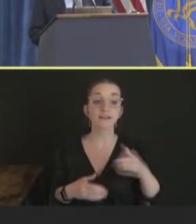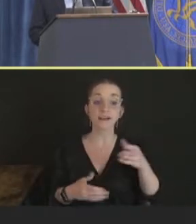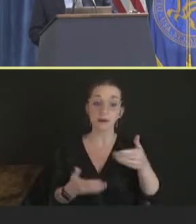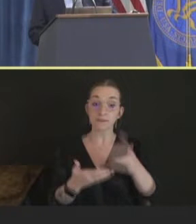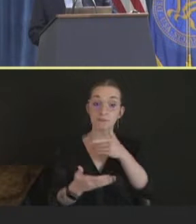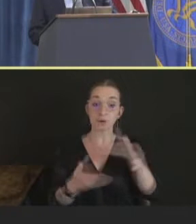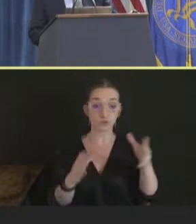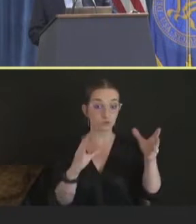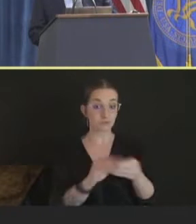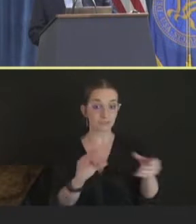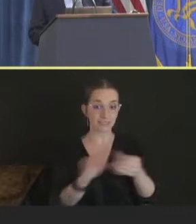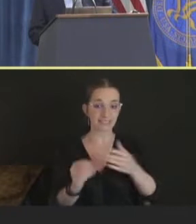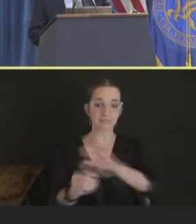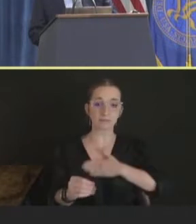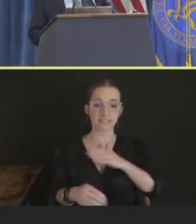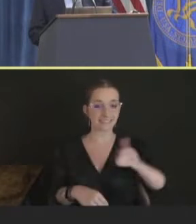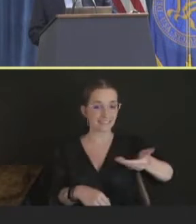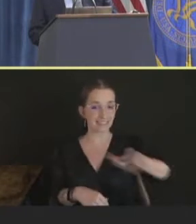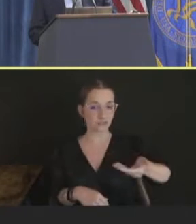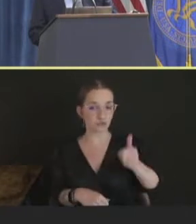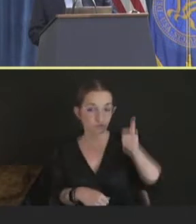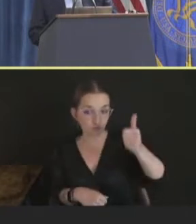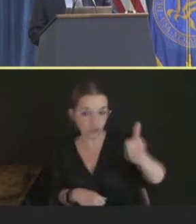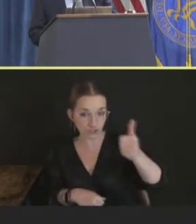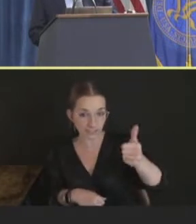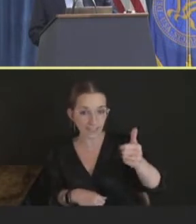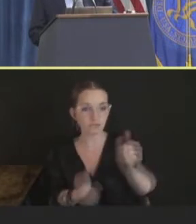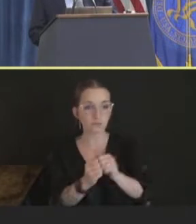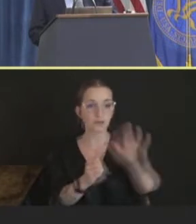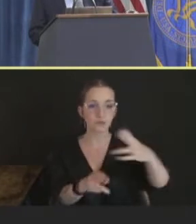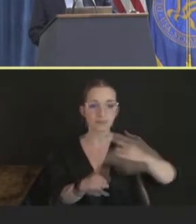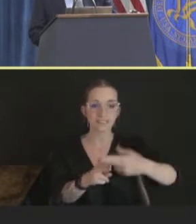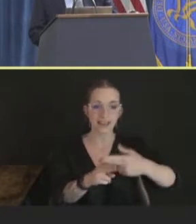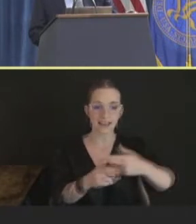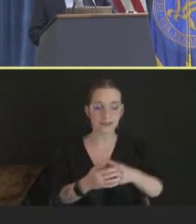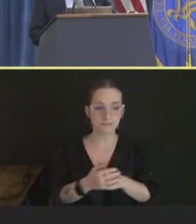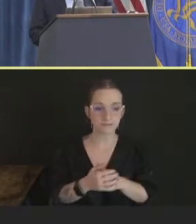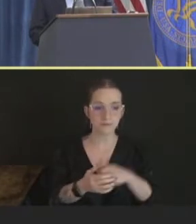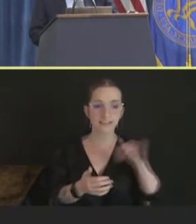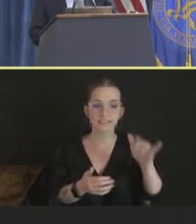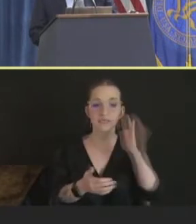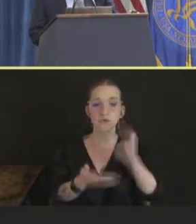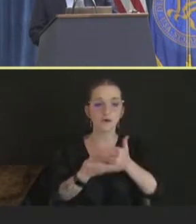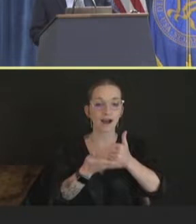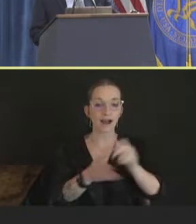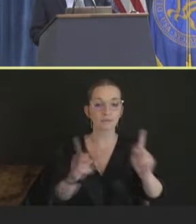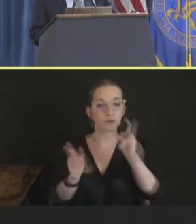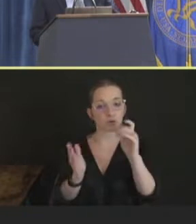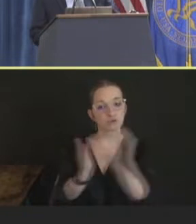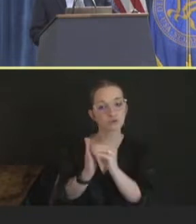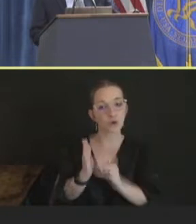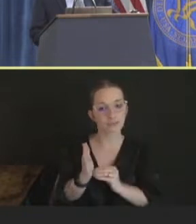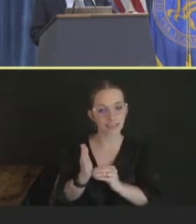if I didn't acknowledge you by name giving you the floor. This helps the note taker and others to follow along.